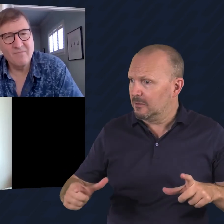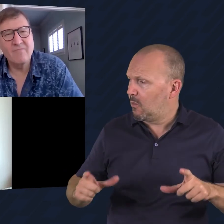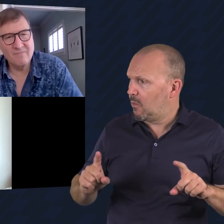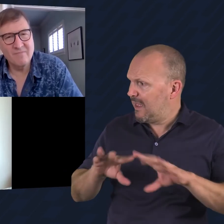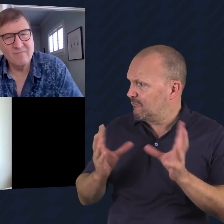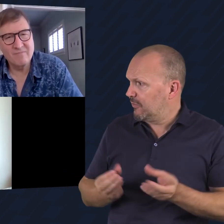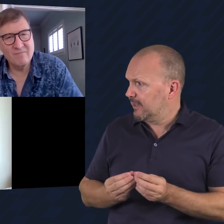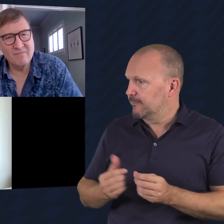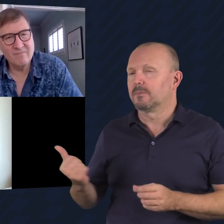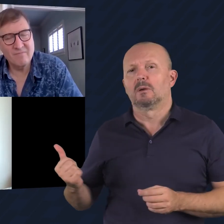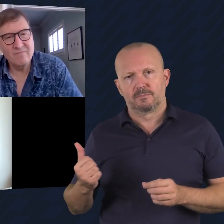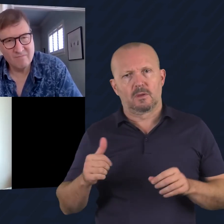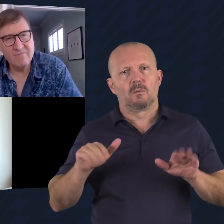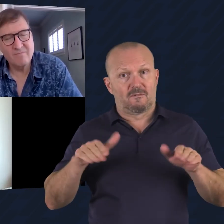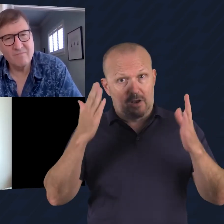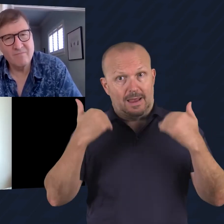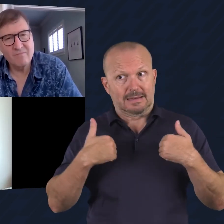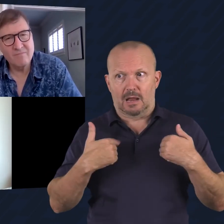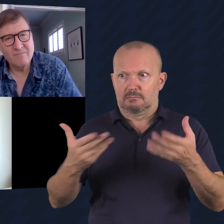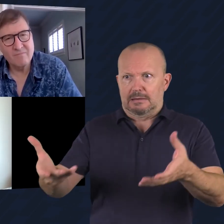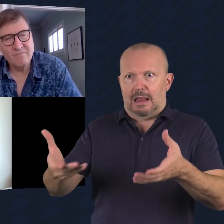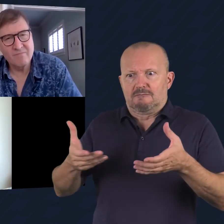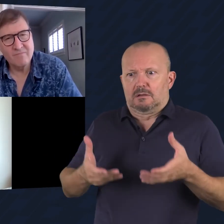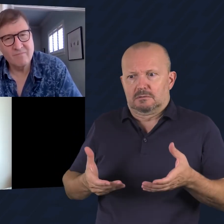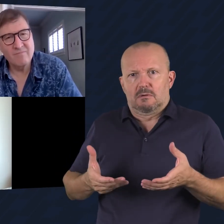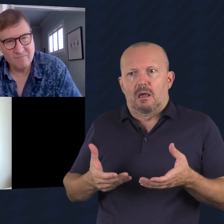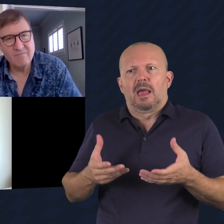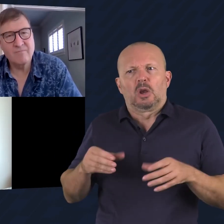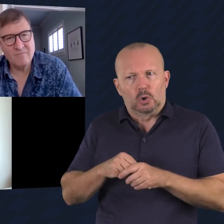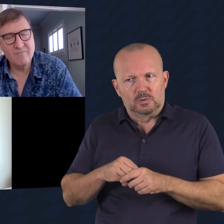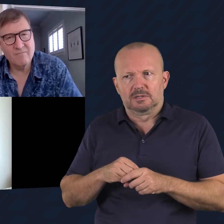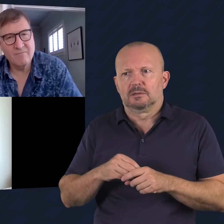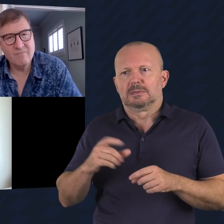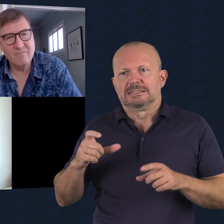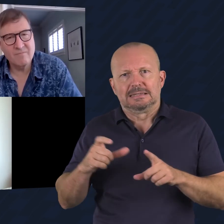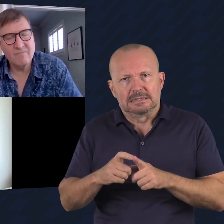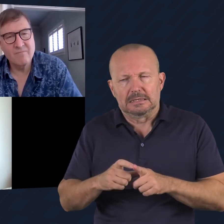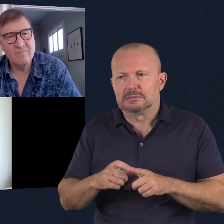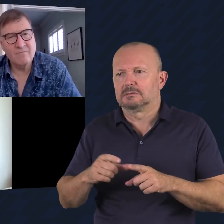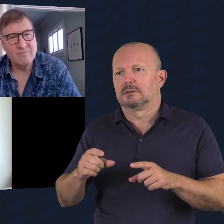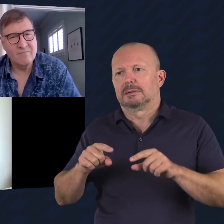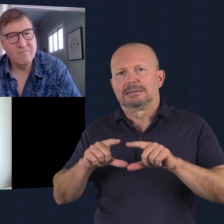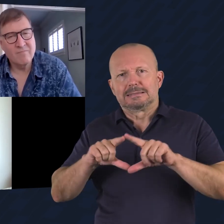For The Flying Nun Catalogue, the library already had the LPs,